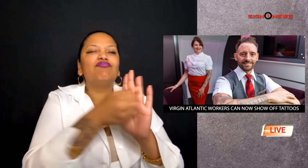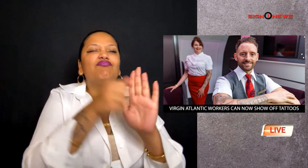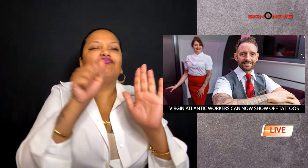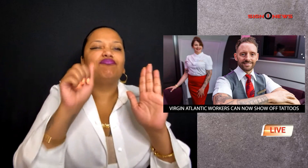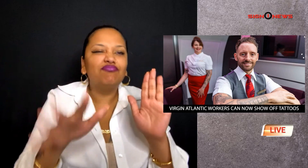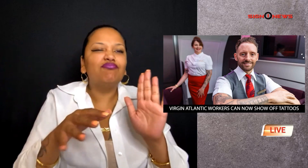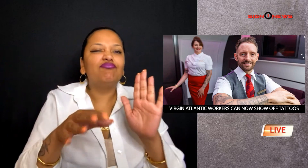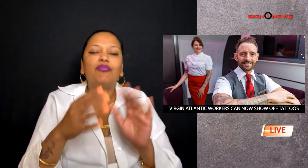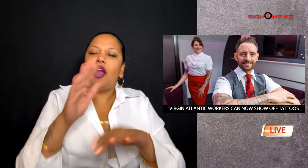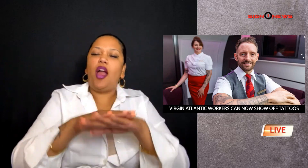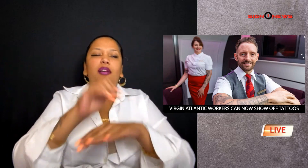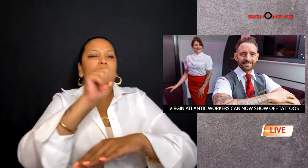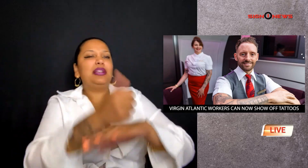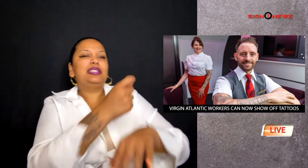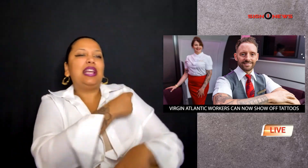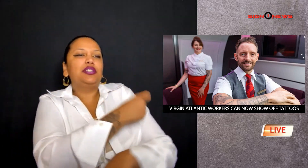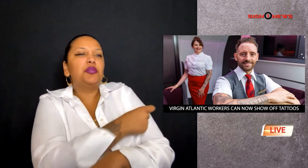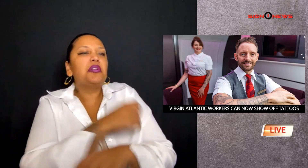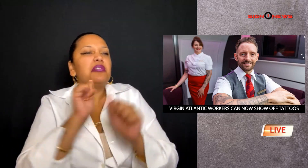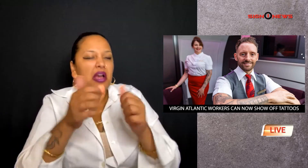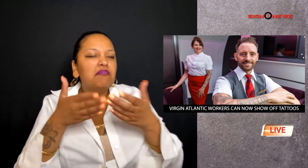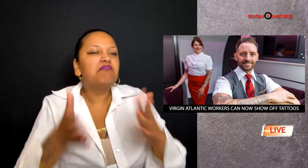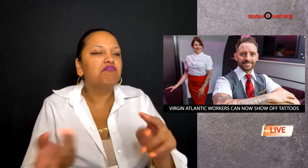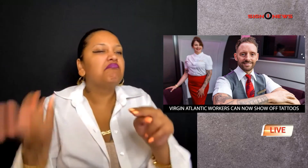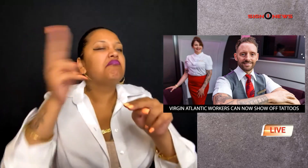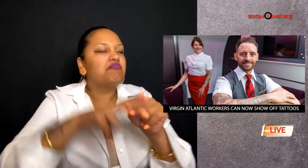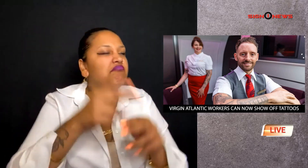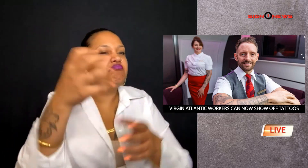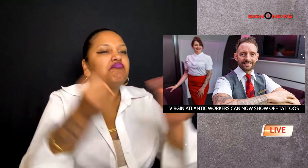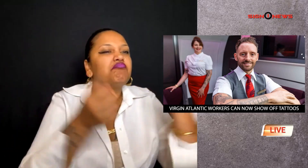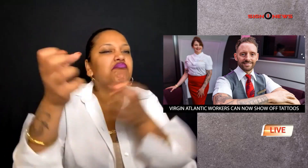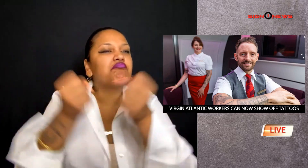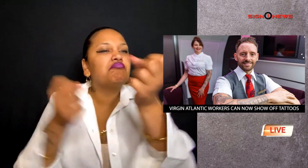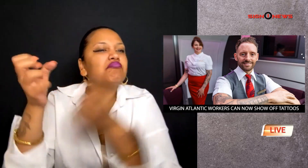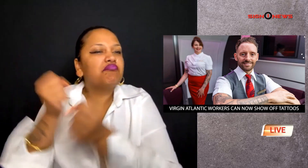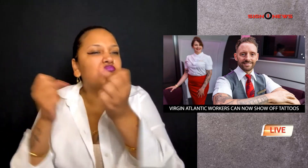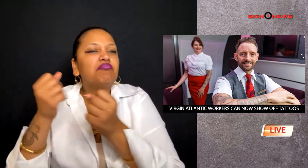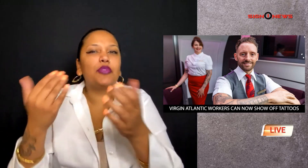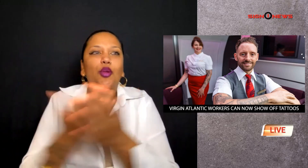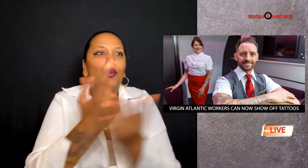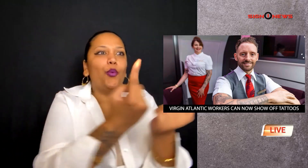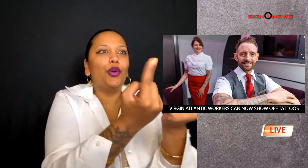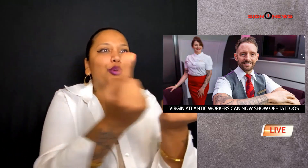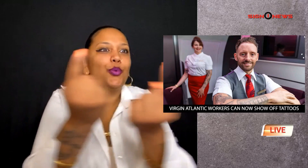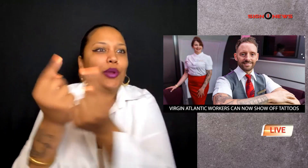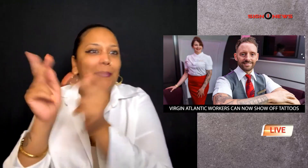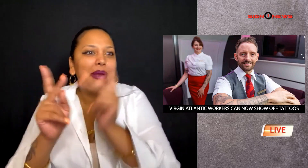lifted the ban on tattoos to help increase hiring of new recruits